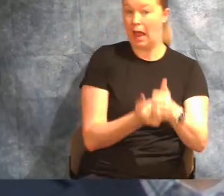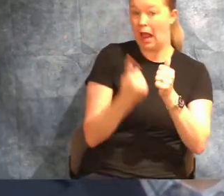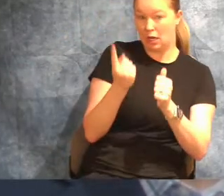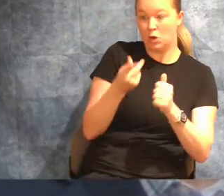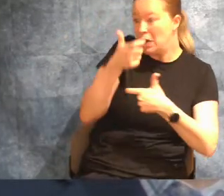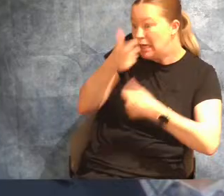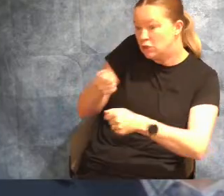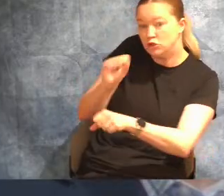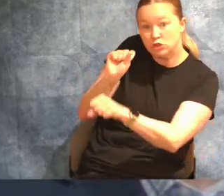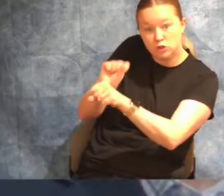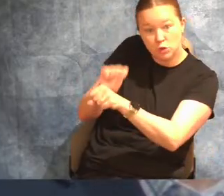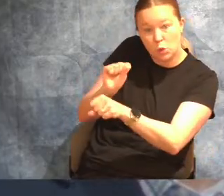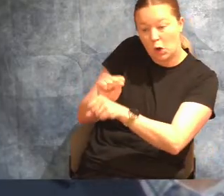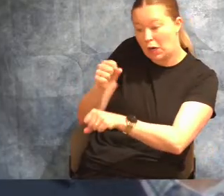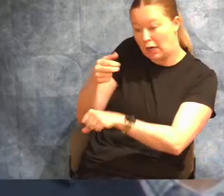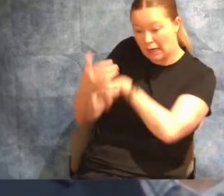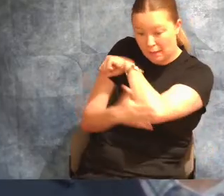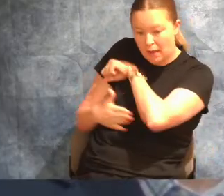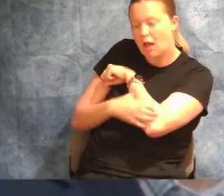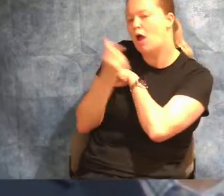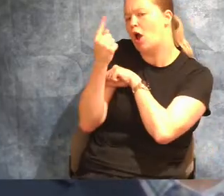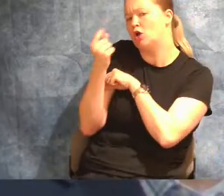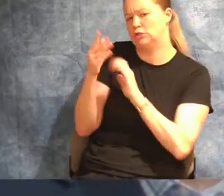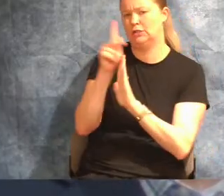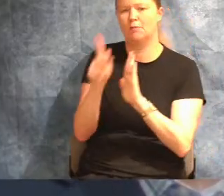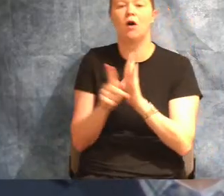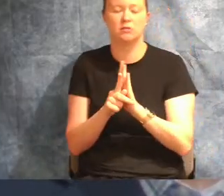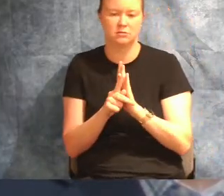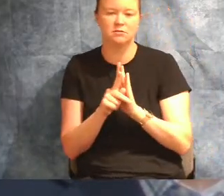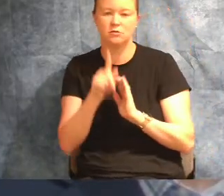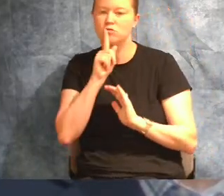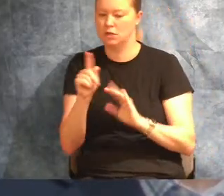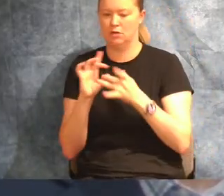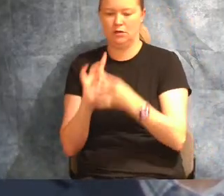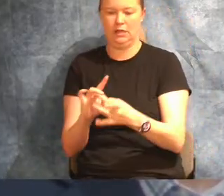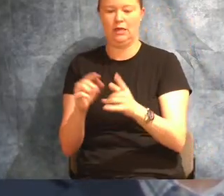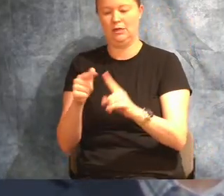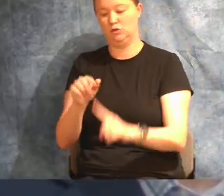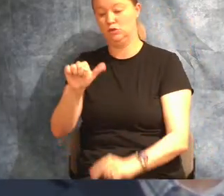interested in applying to the county understand the policies. So particularly related to the ADA,